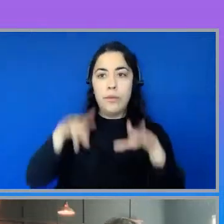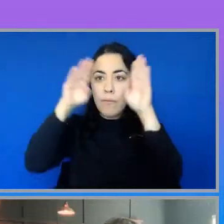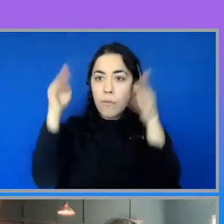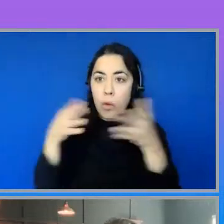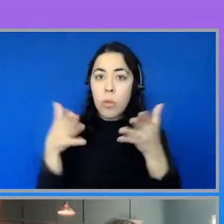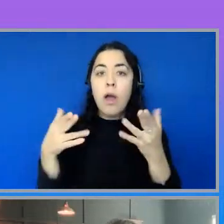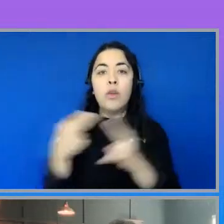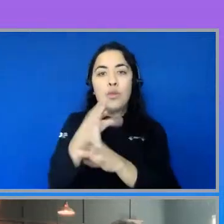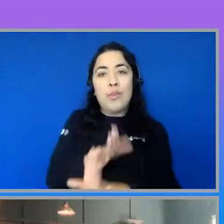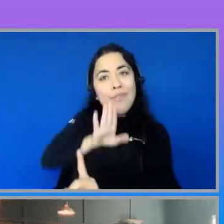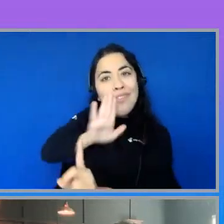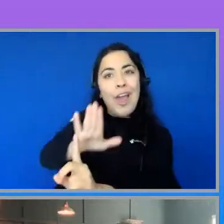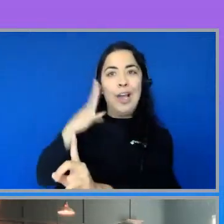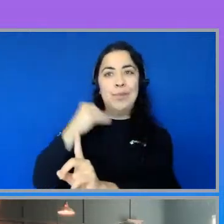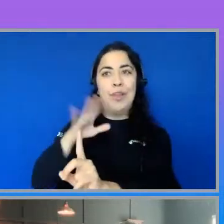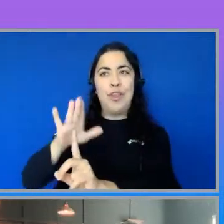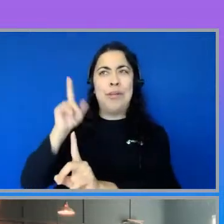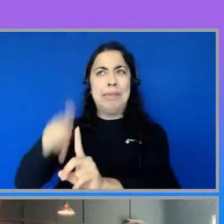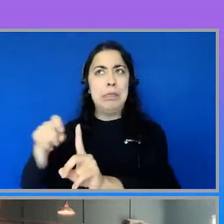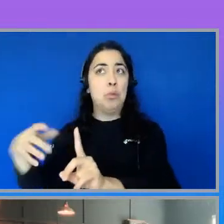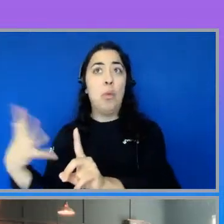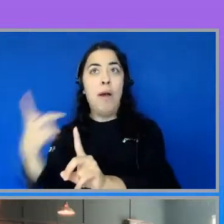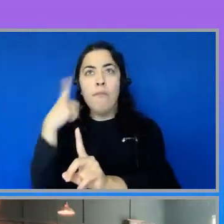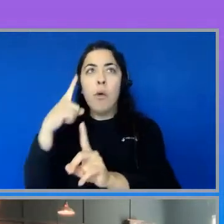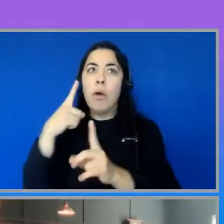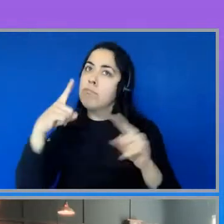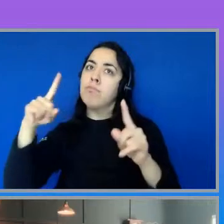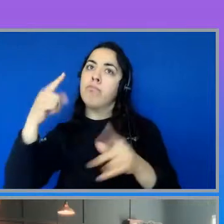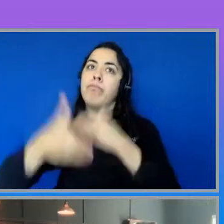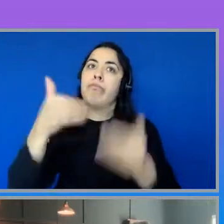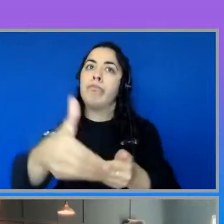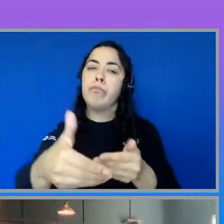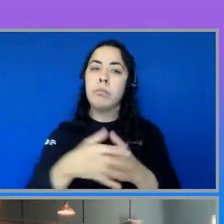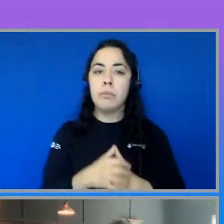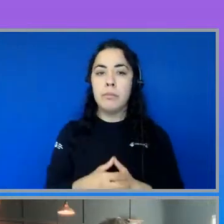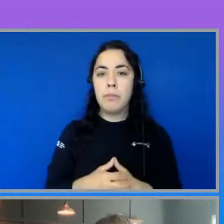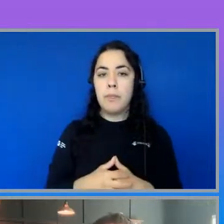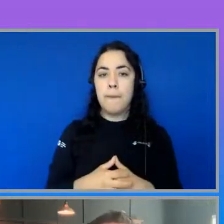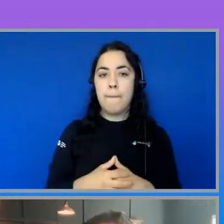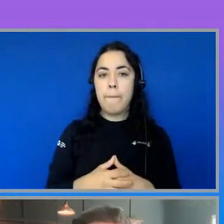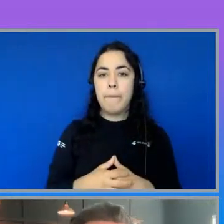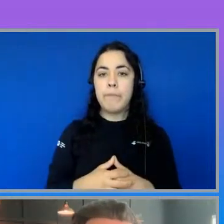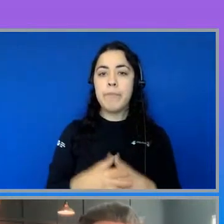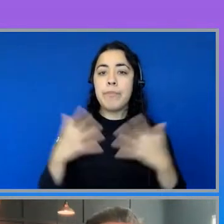the user and what they need to accomplish. So here we have an